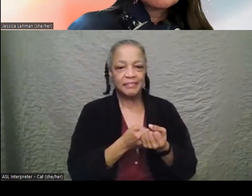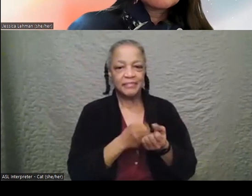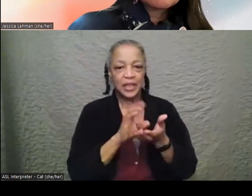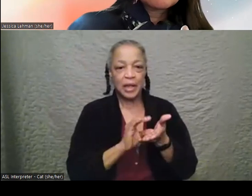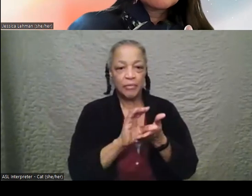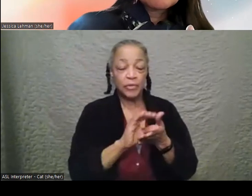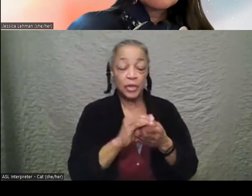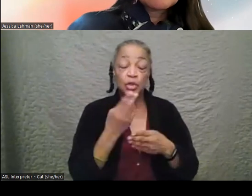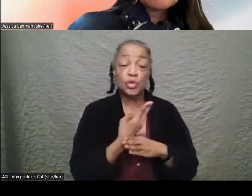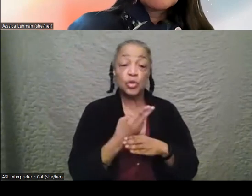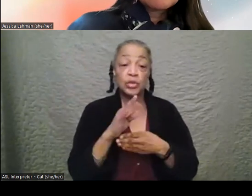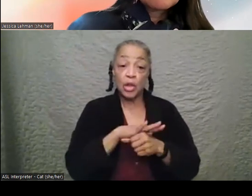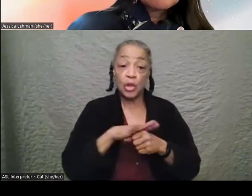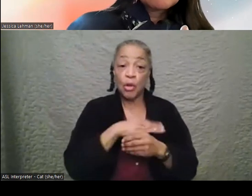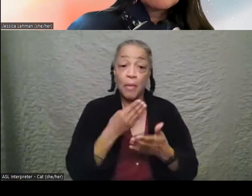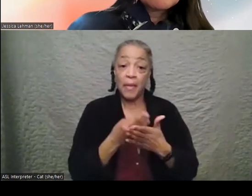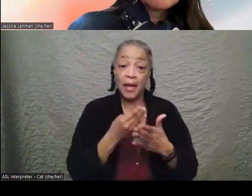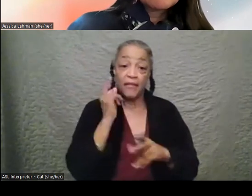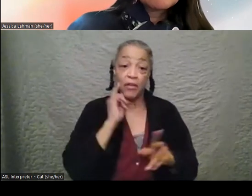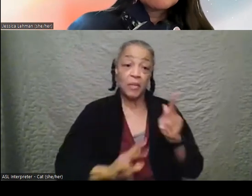dollars the support folks living in the community.